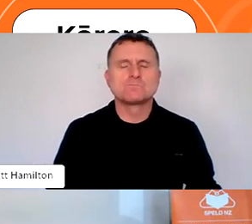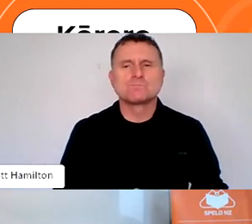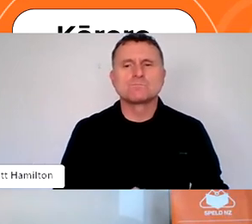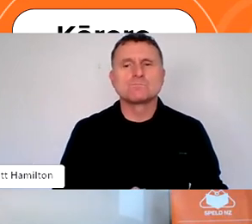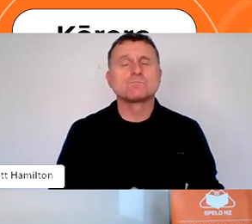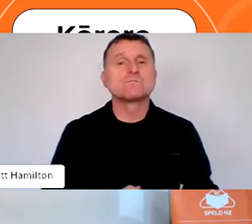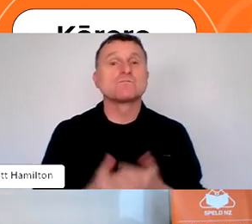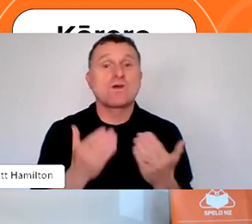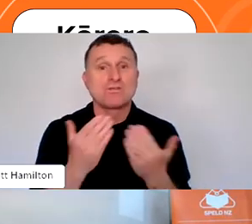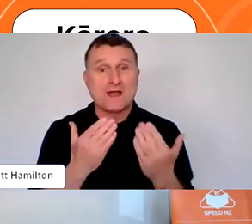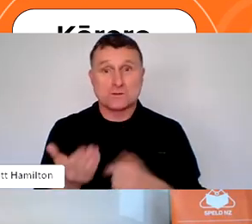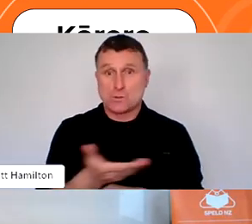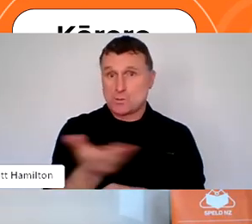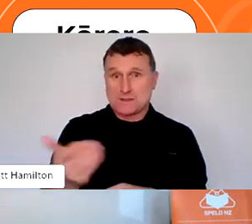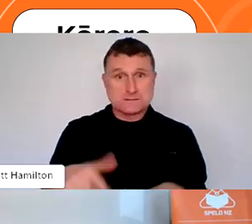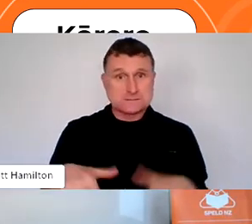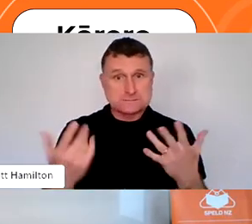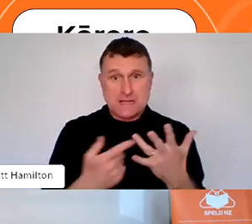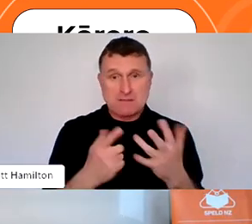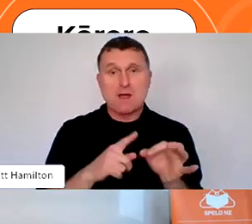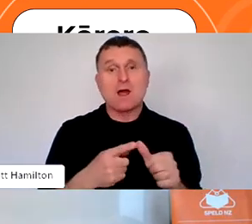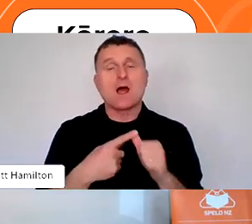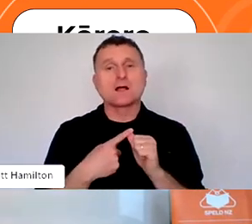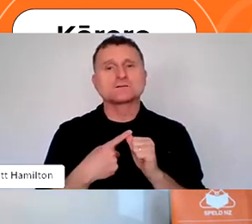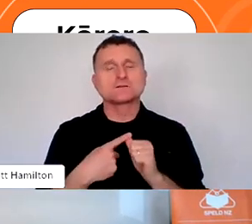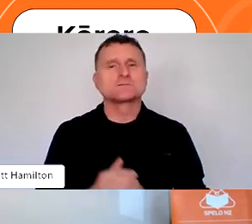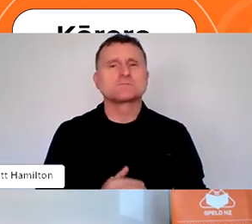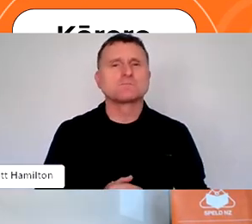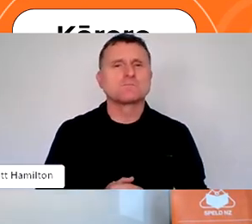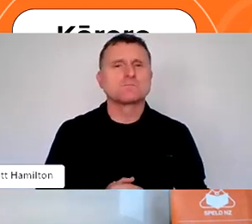else want to answer that? I can just add in another bit. From an